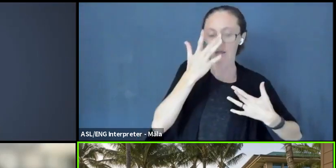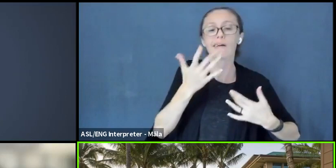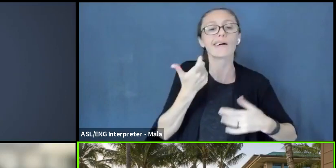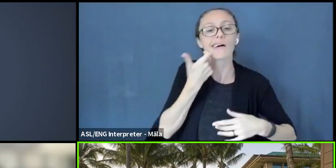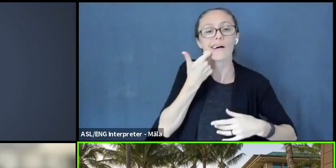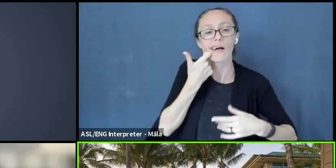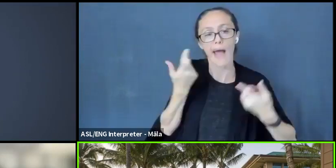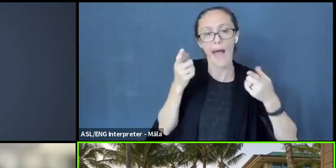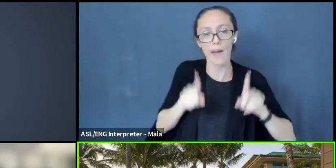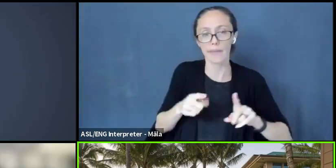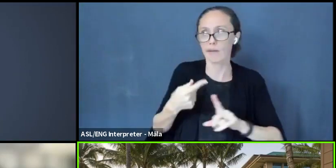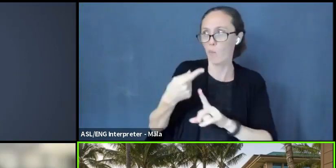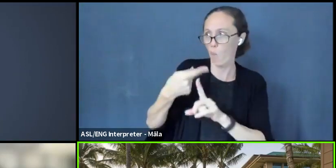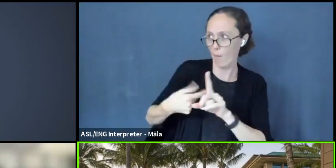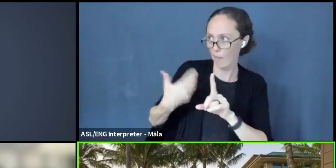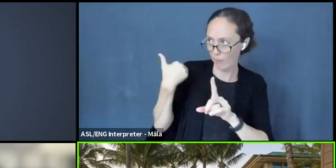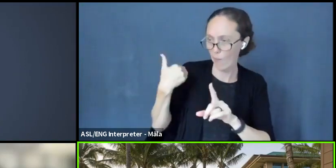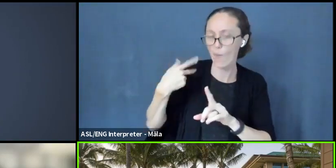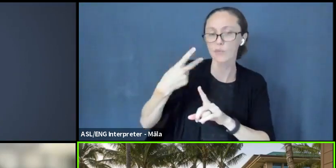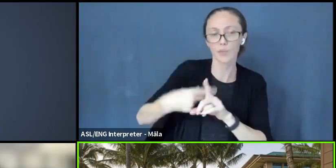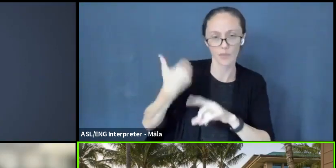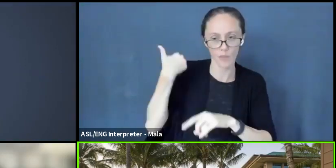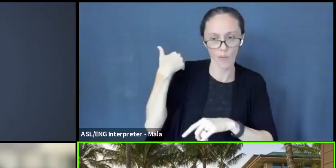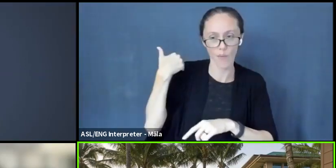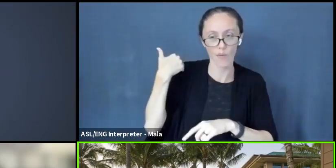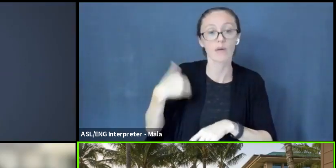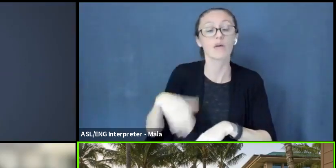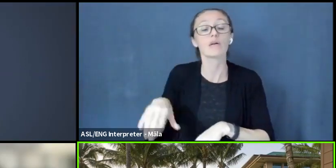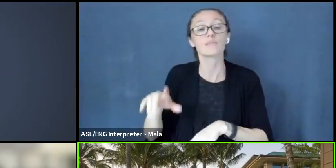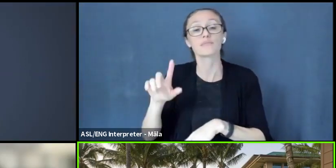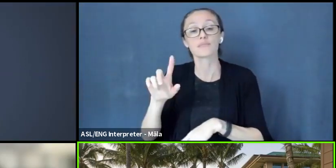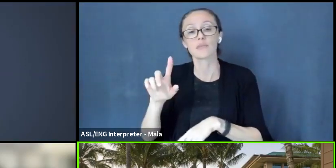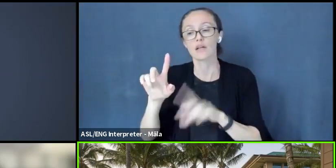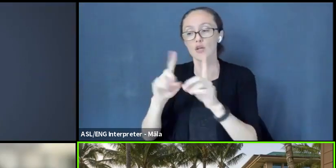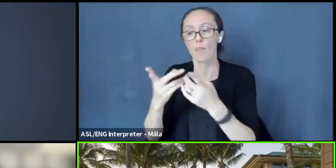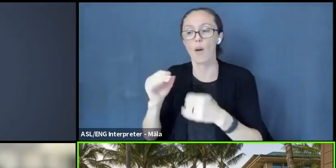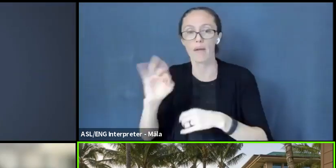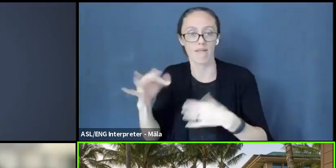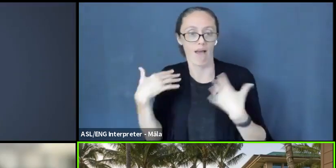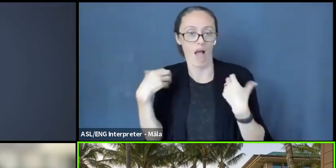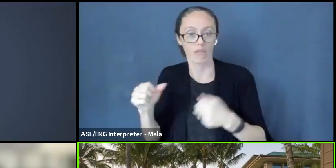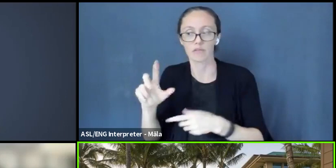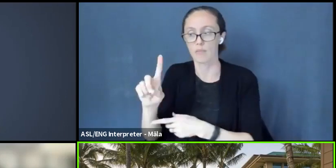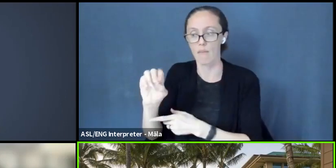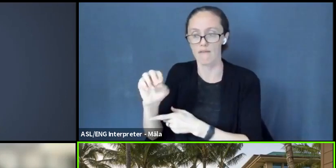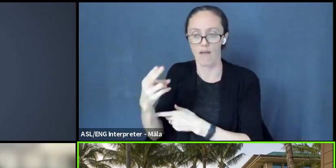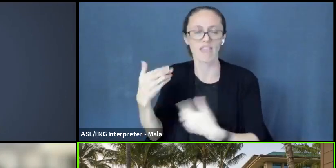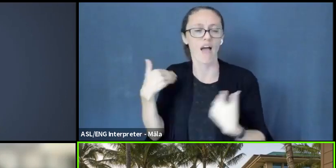month before and they were in the Hawaii Department of Health has a question report, so in one